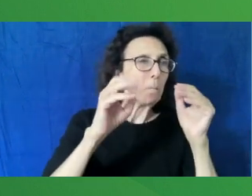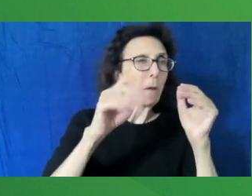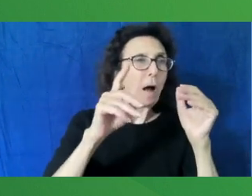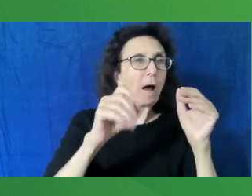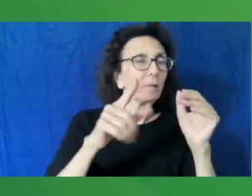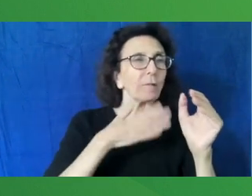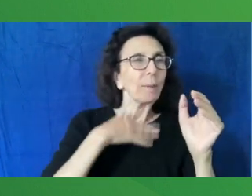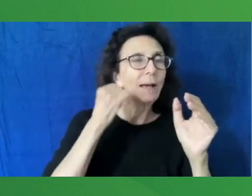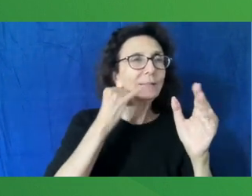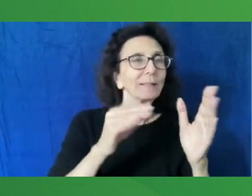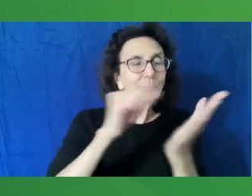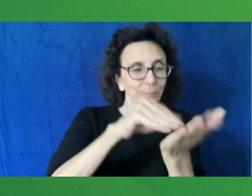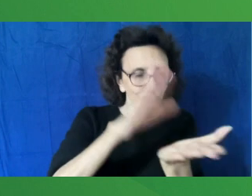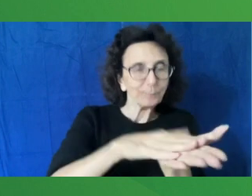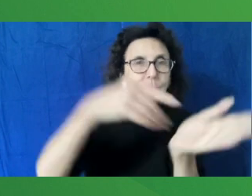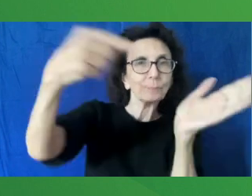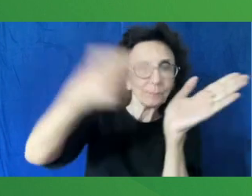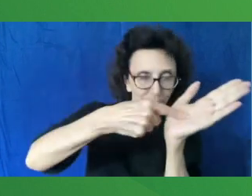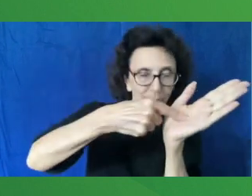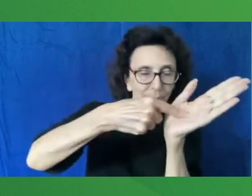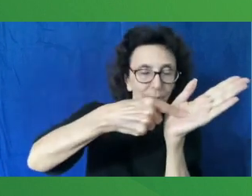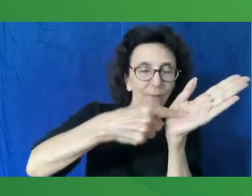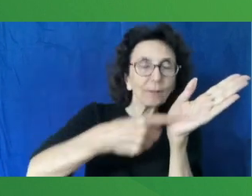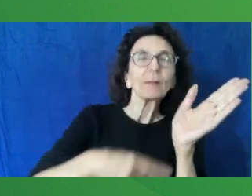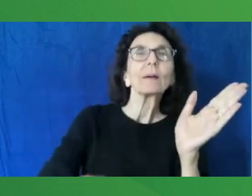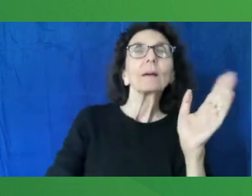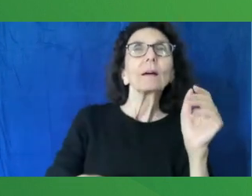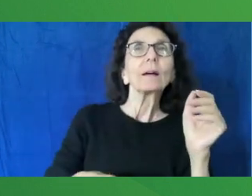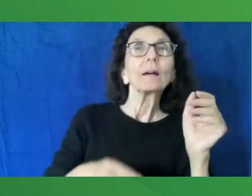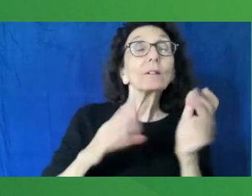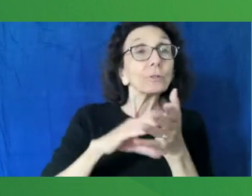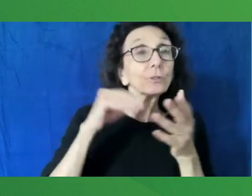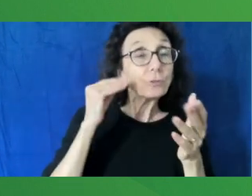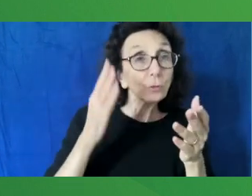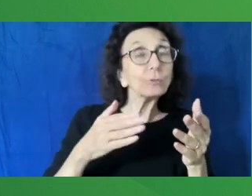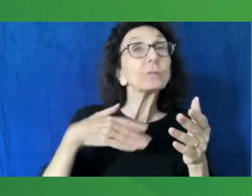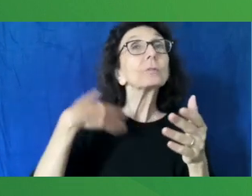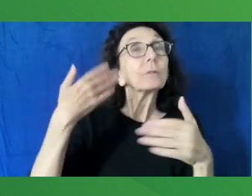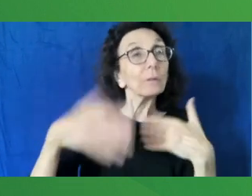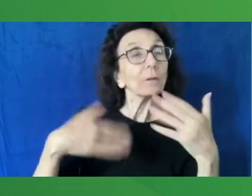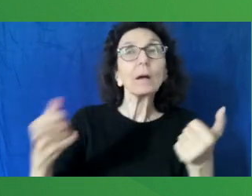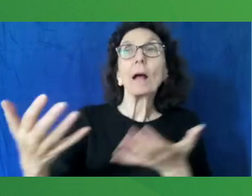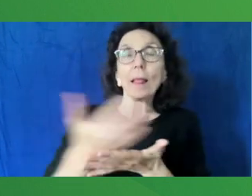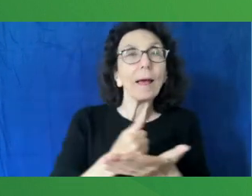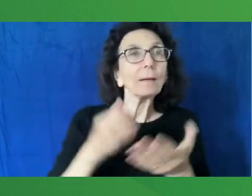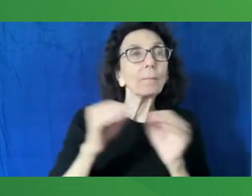down on paper: And as as they are over time collecting more and more evidence, it's actually